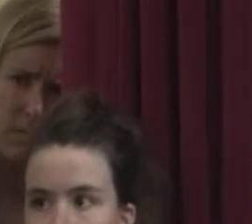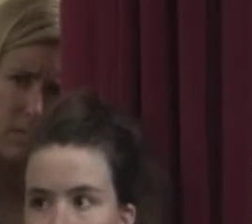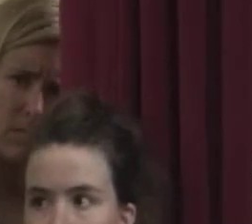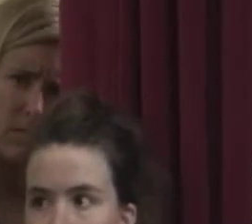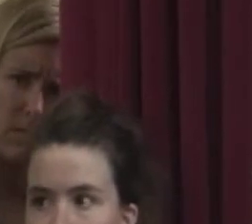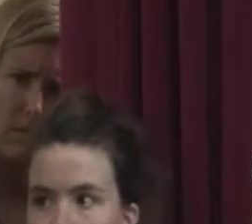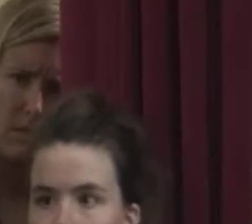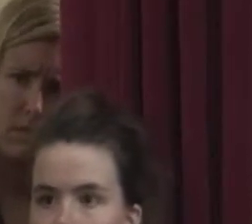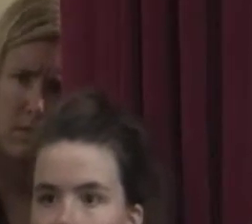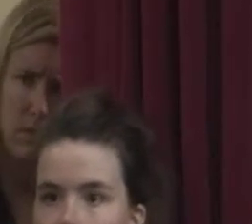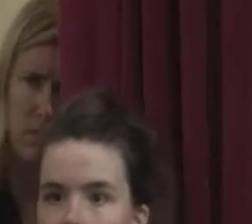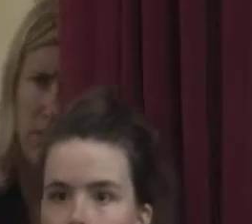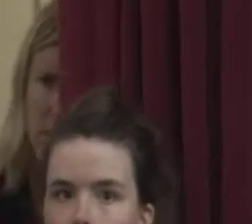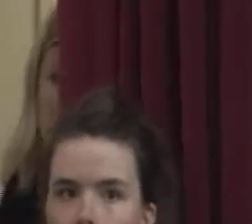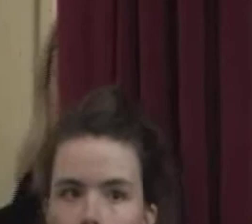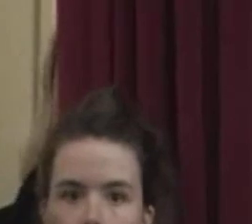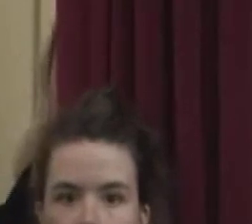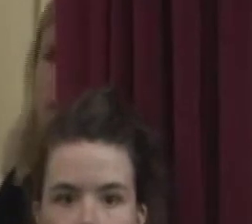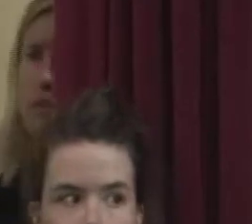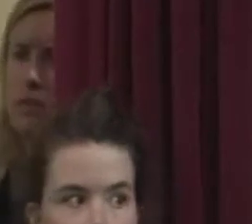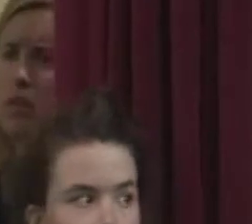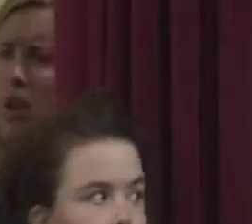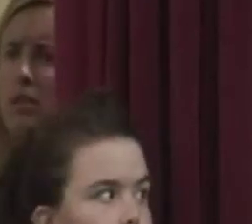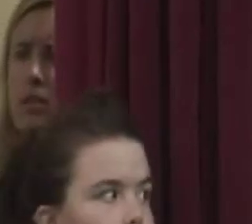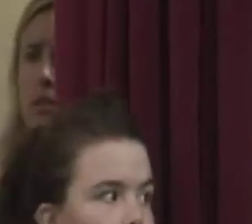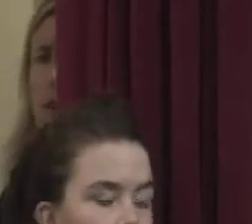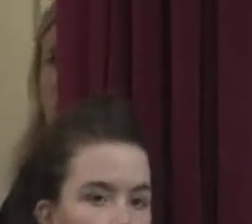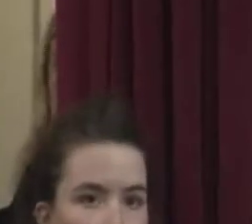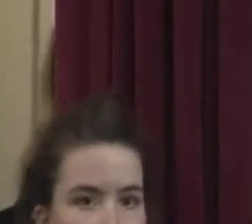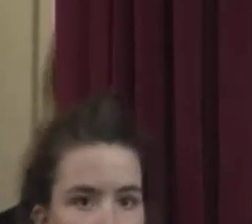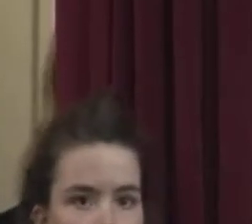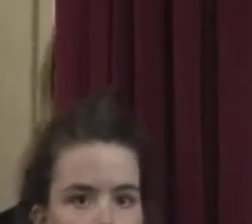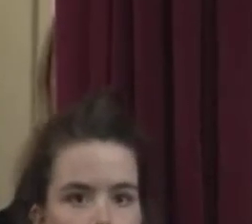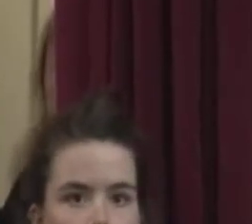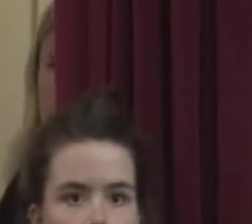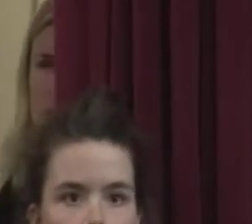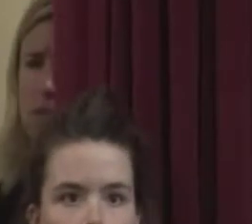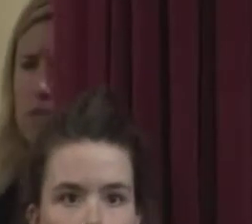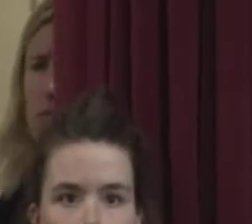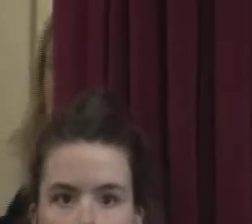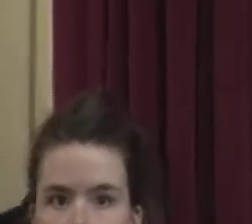Uh, if that is happening, I cannot stay healthy.